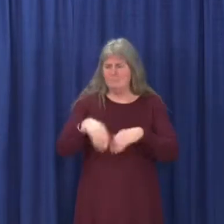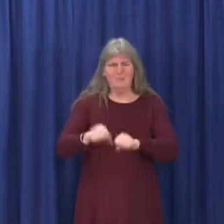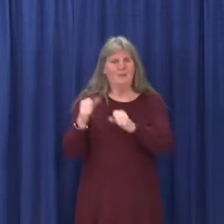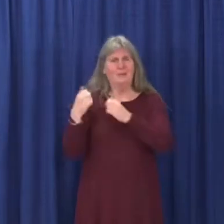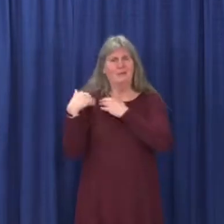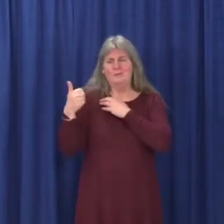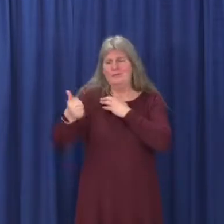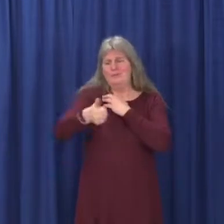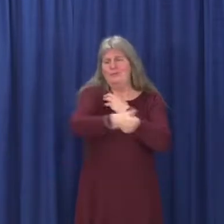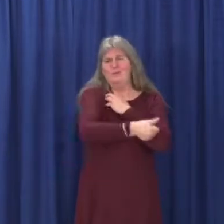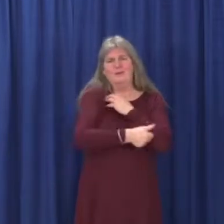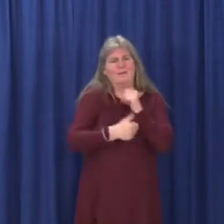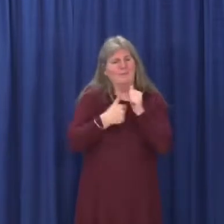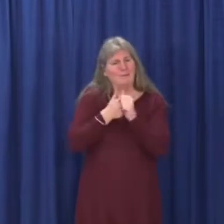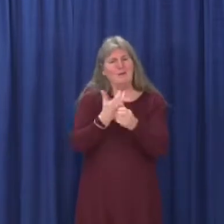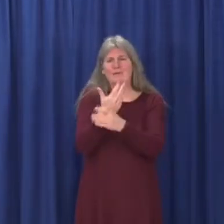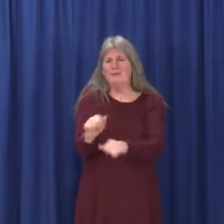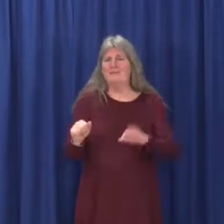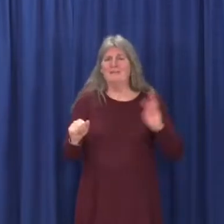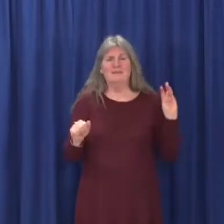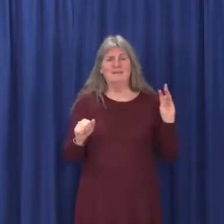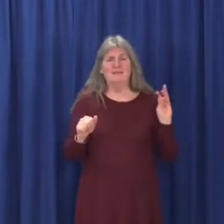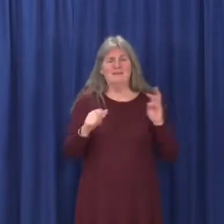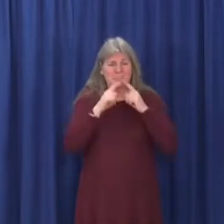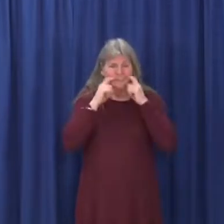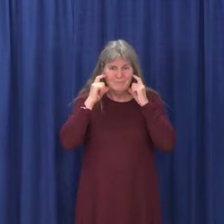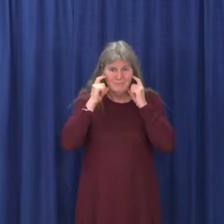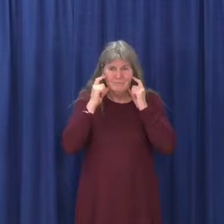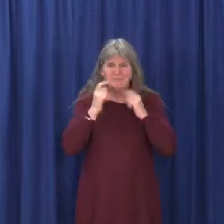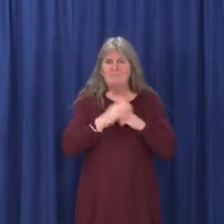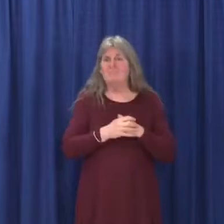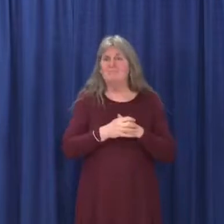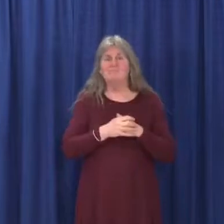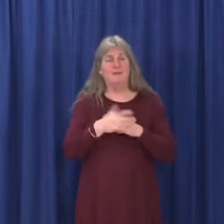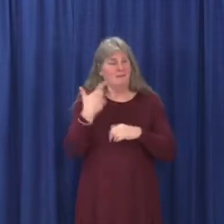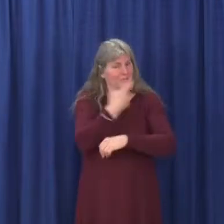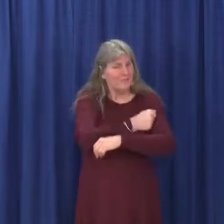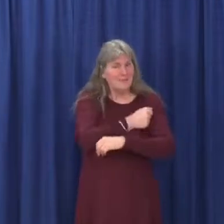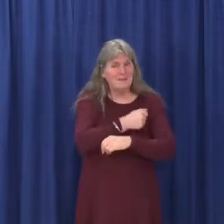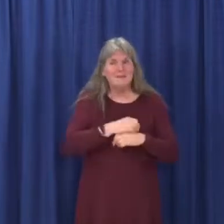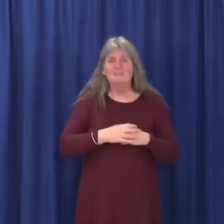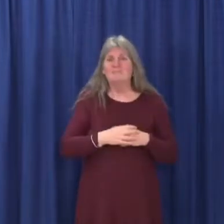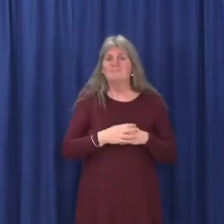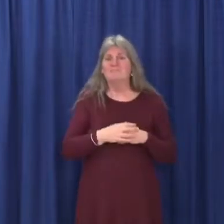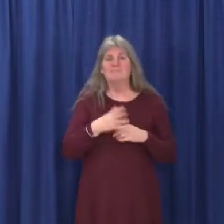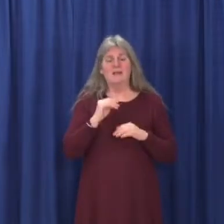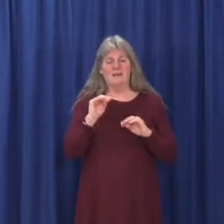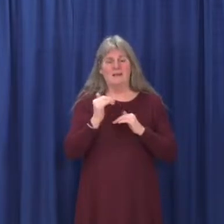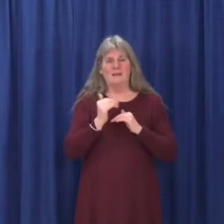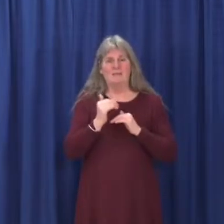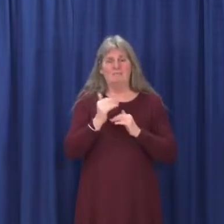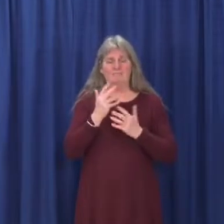by practicing the safe six, masking up, getting vaccinated and limiting their contacts.